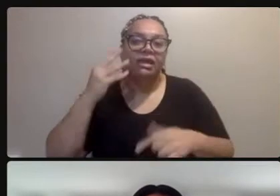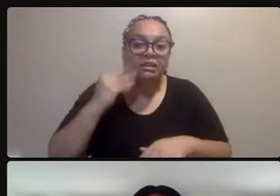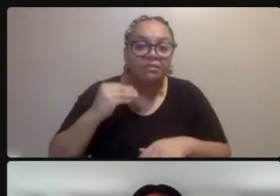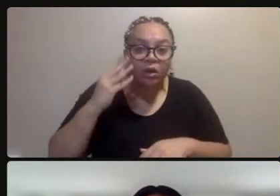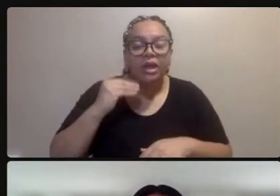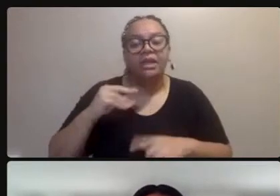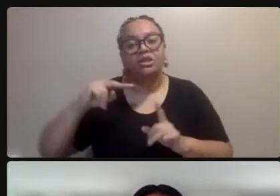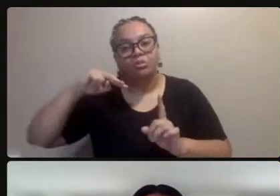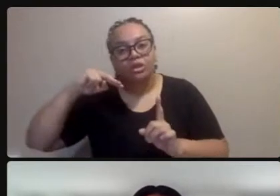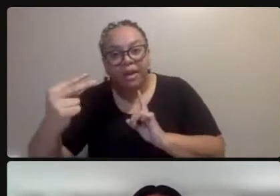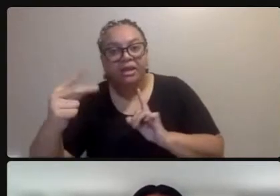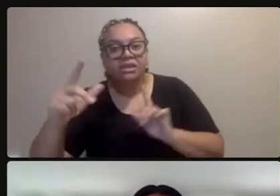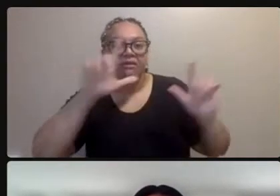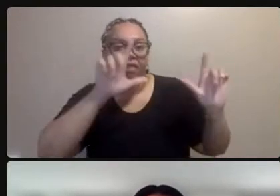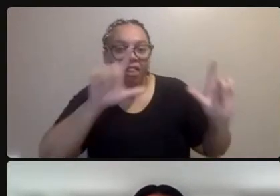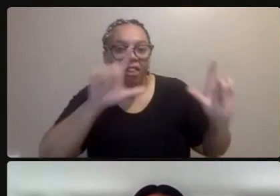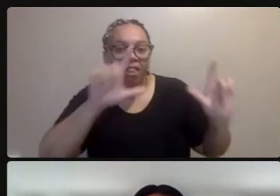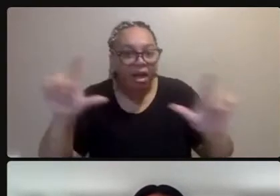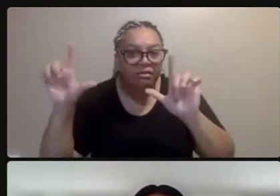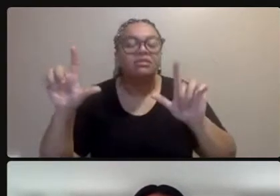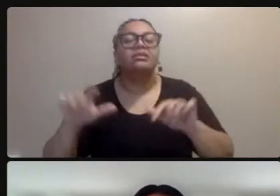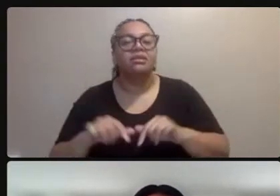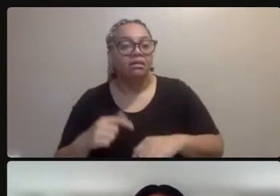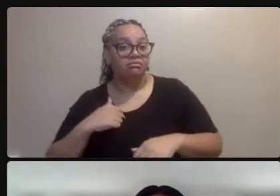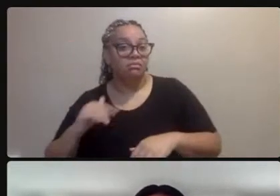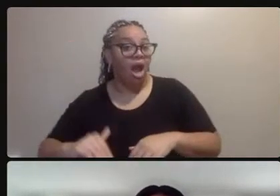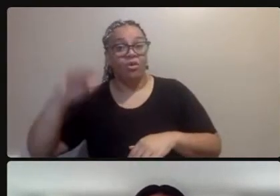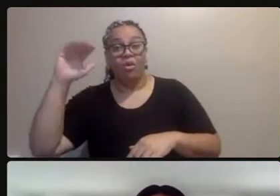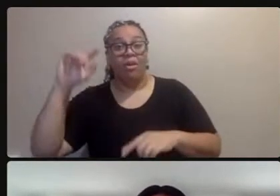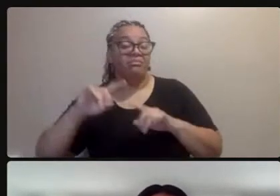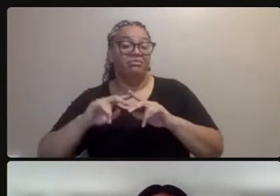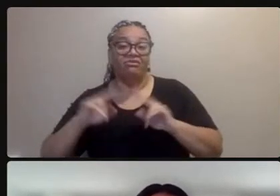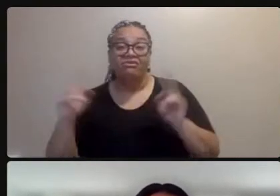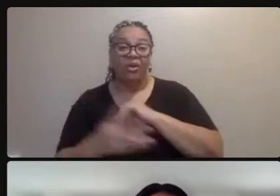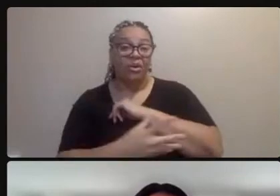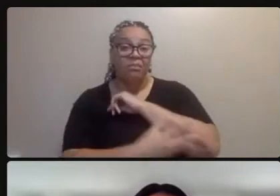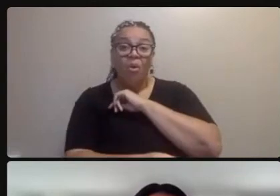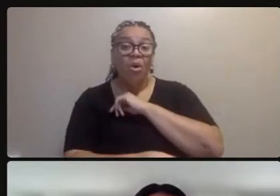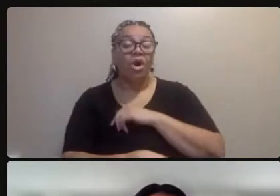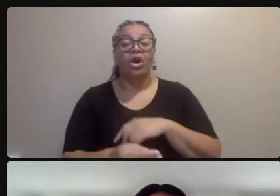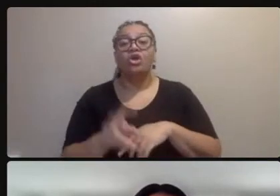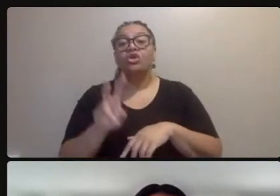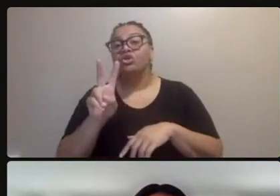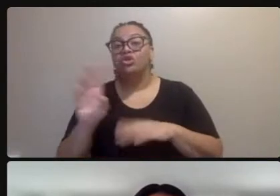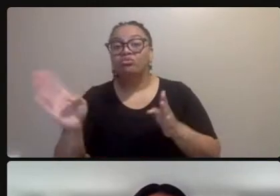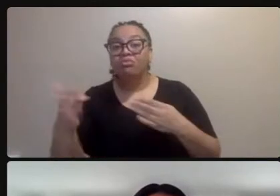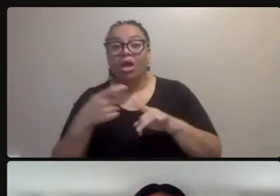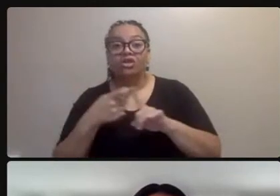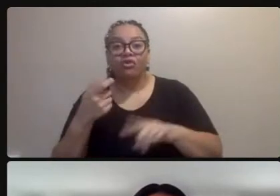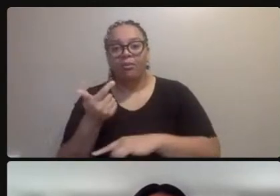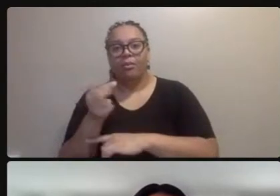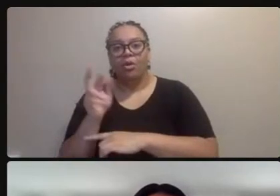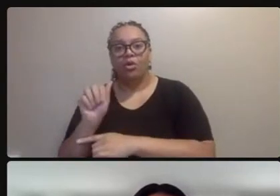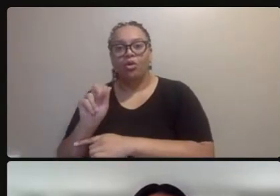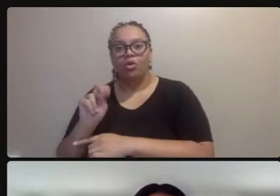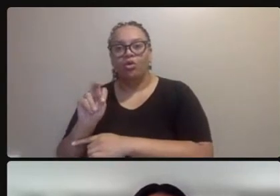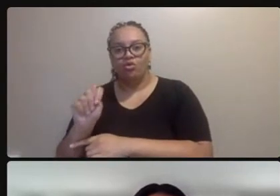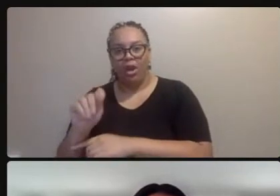WE ALL COME WITH OUR OWN LIFE